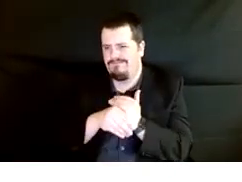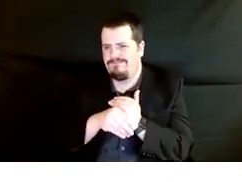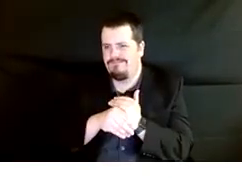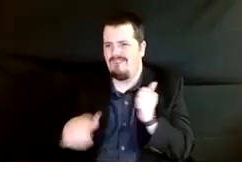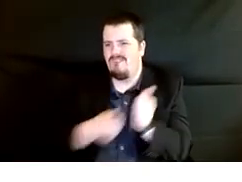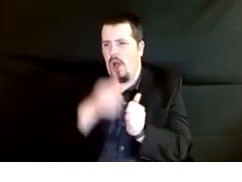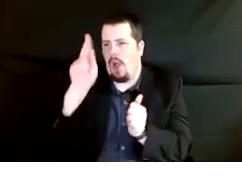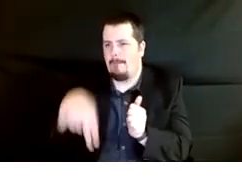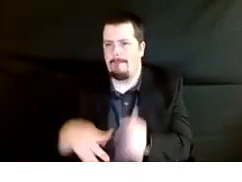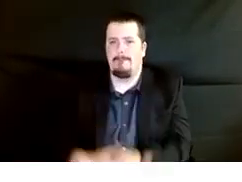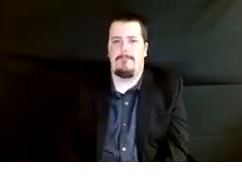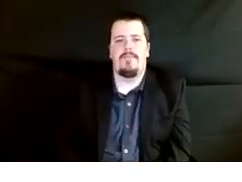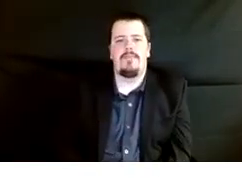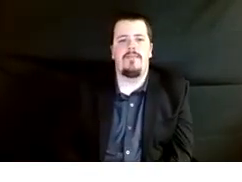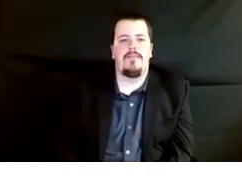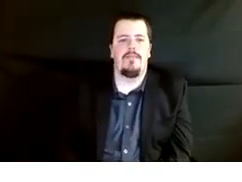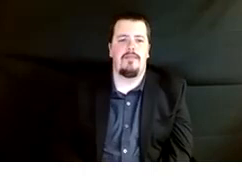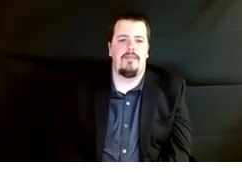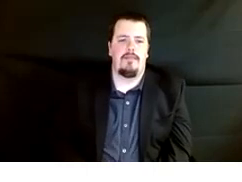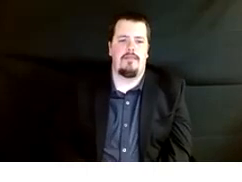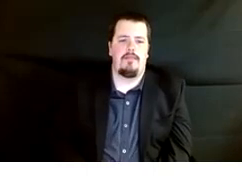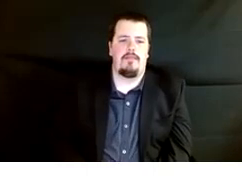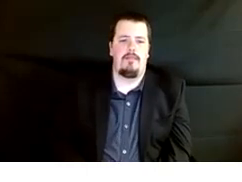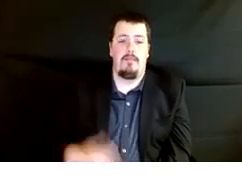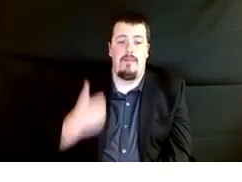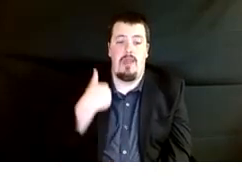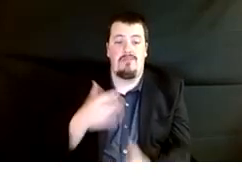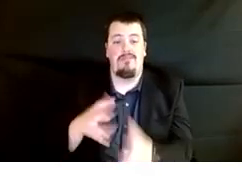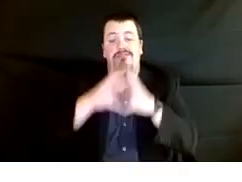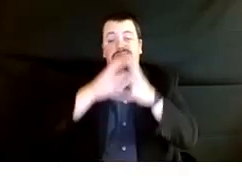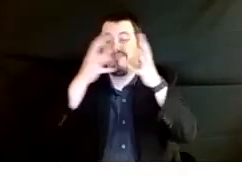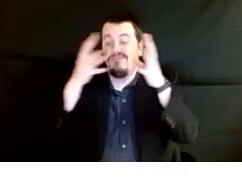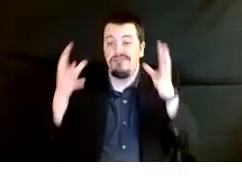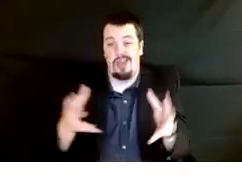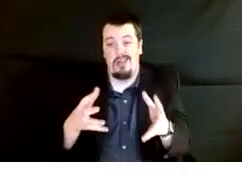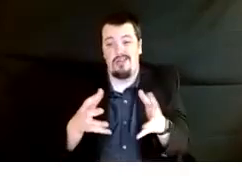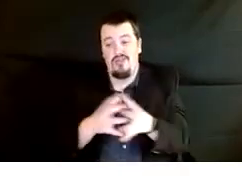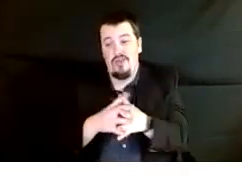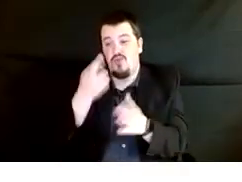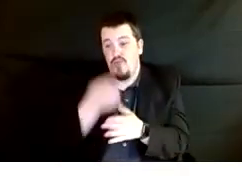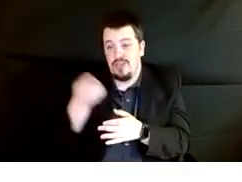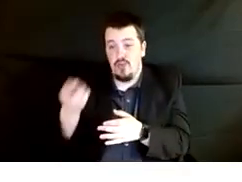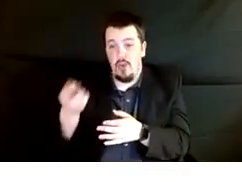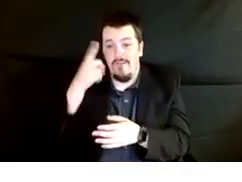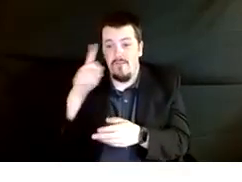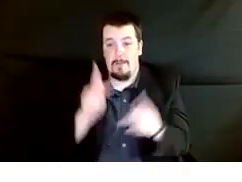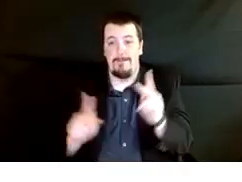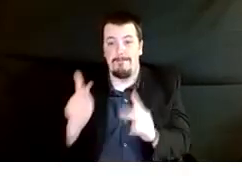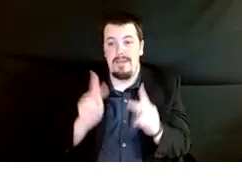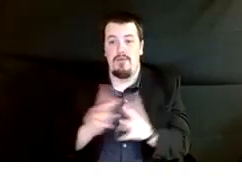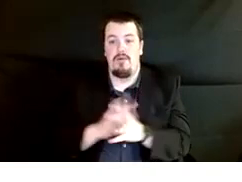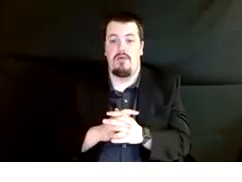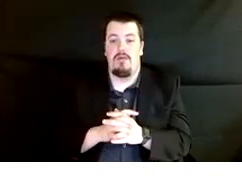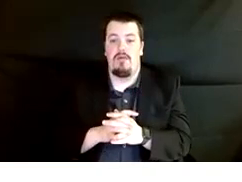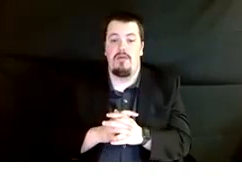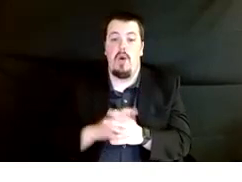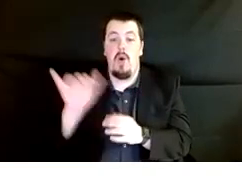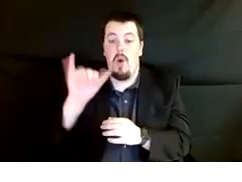um they they have a ton of um resources for folks and uh and also are ones that you can